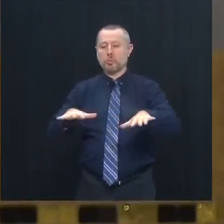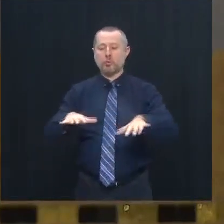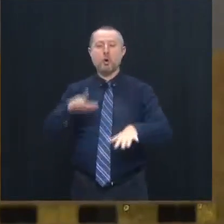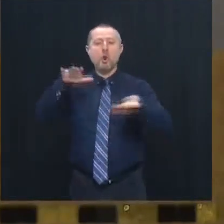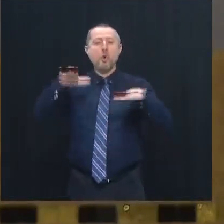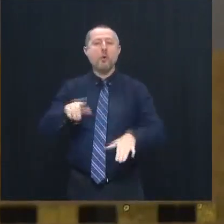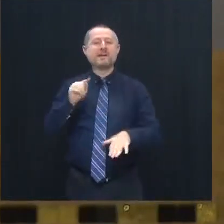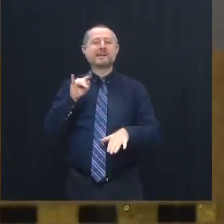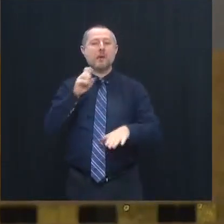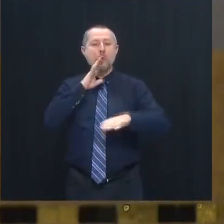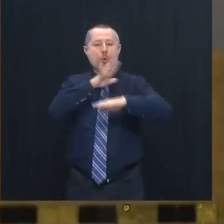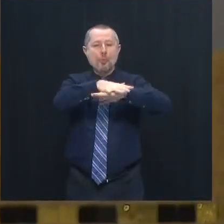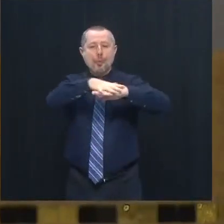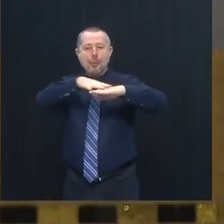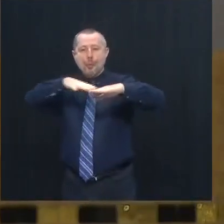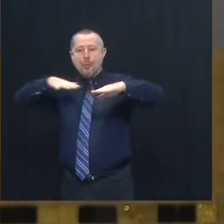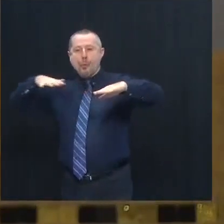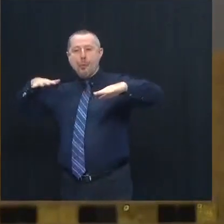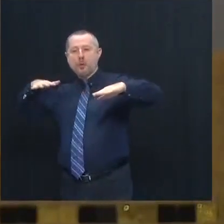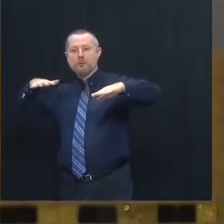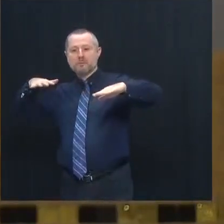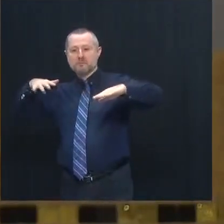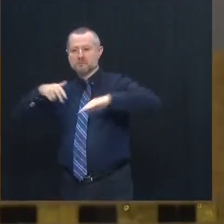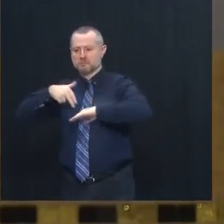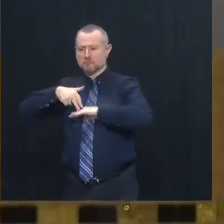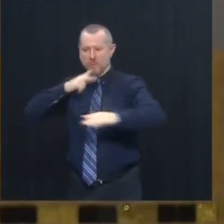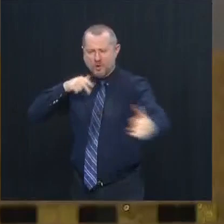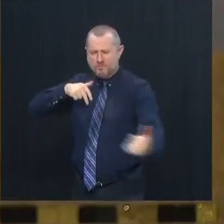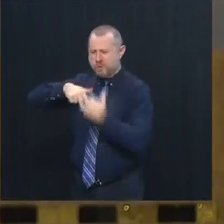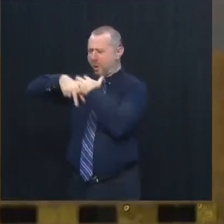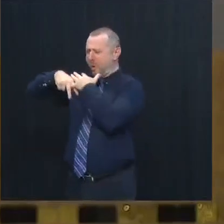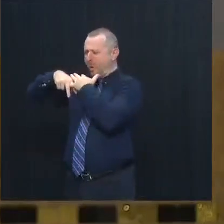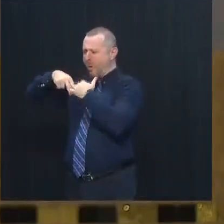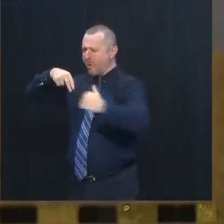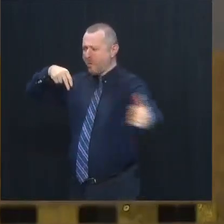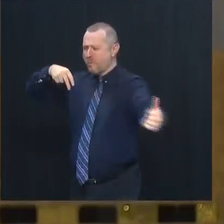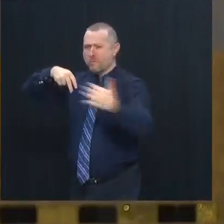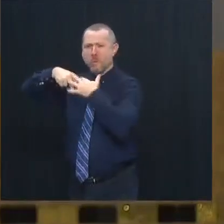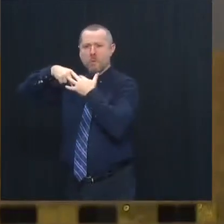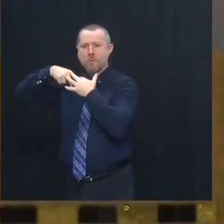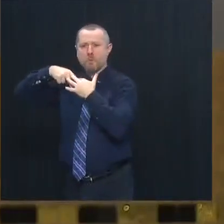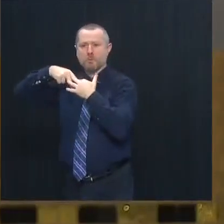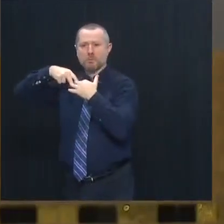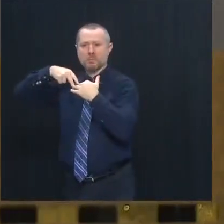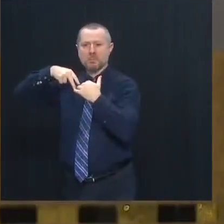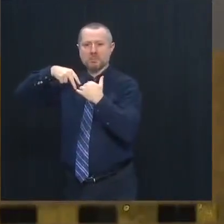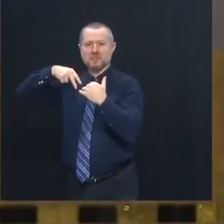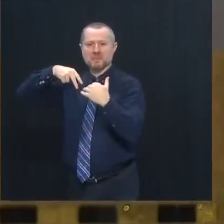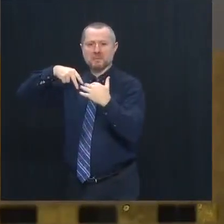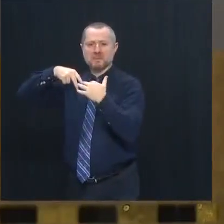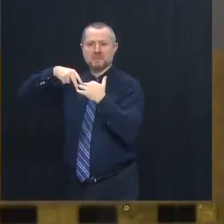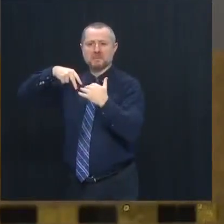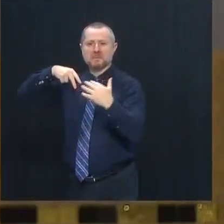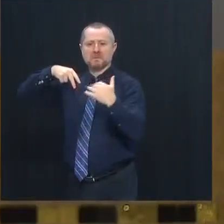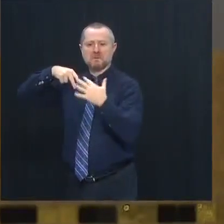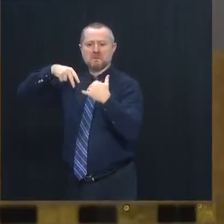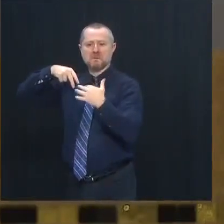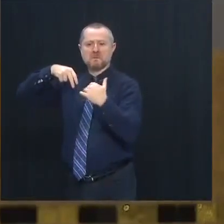I THINK OF COVID AS LOW TIDE FOR AMERICA. YOU KNOW HOW WHEN YOU STAND ON THE BEACH AND YOU LOOK OUT AT THE WATER AND THE TIDE IS HIGH